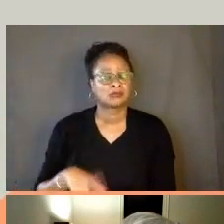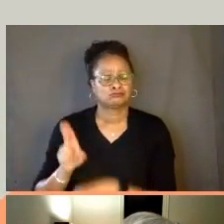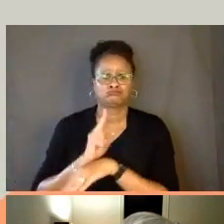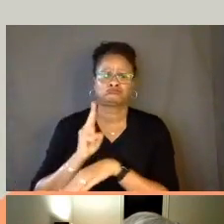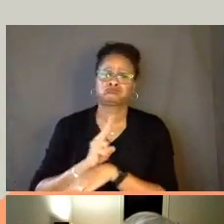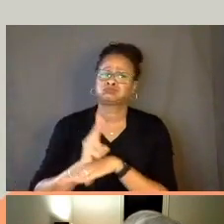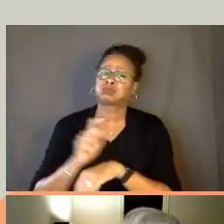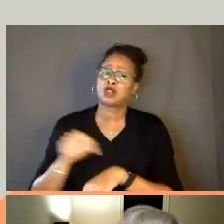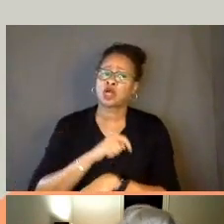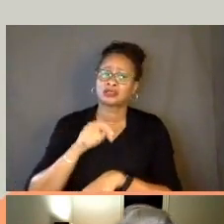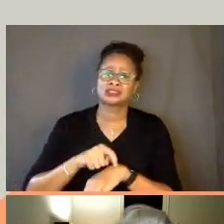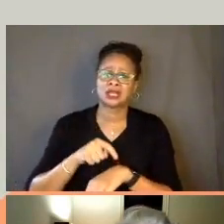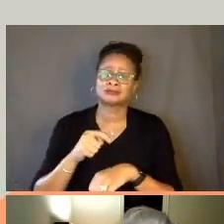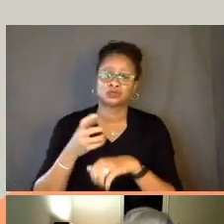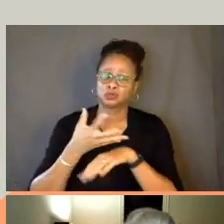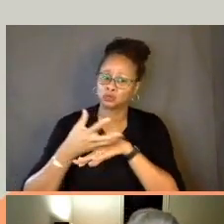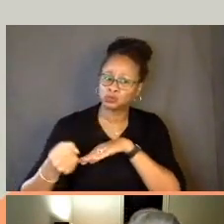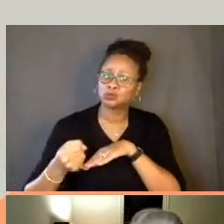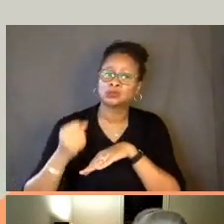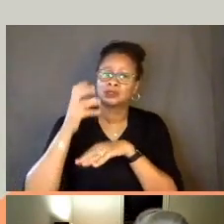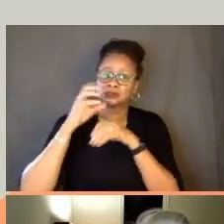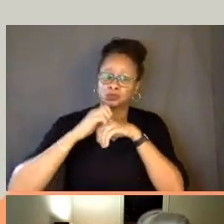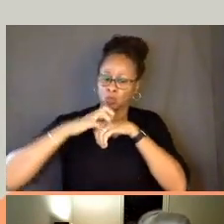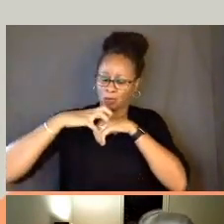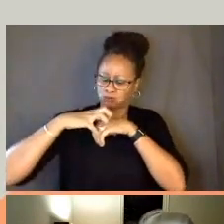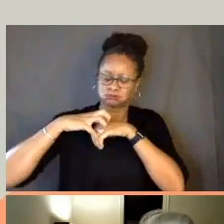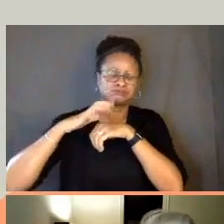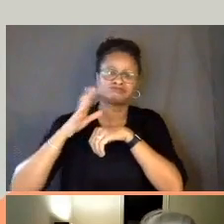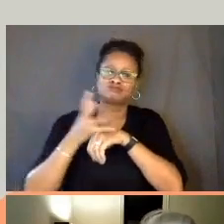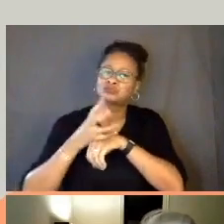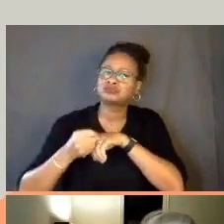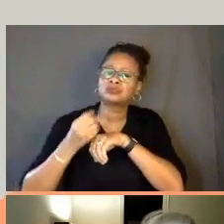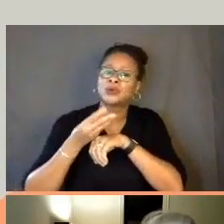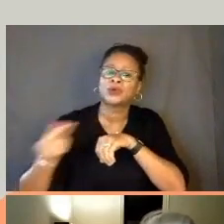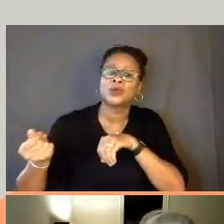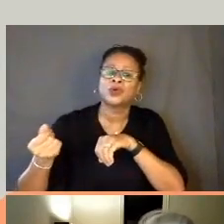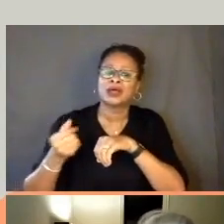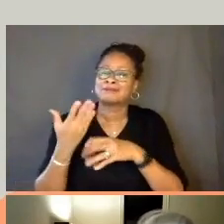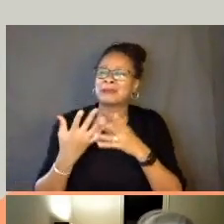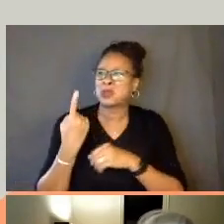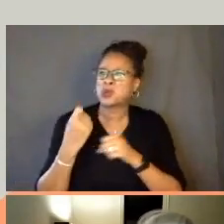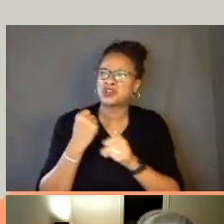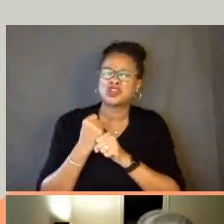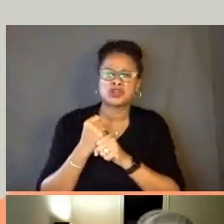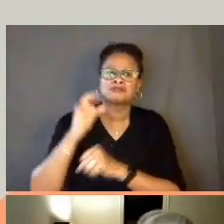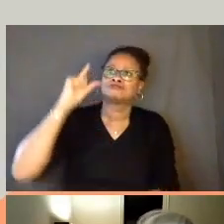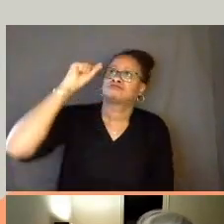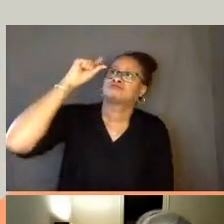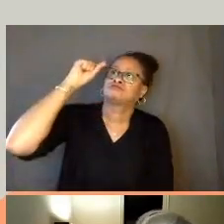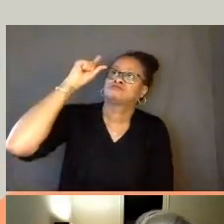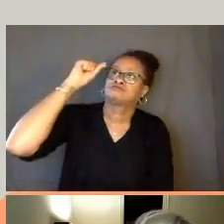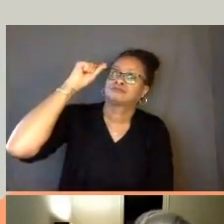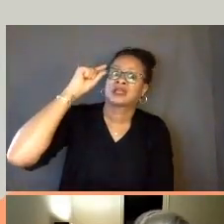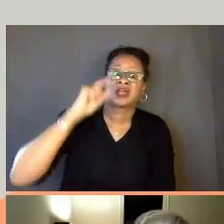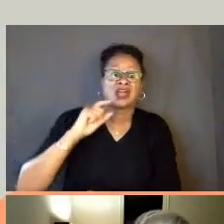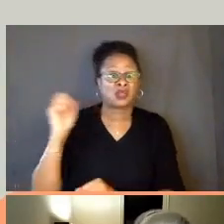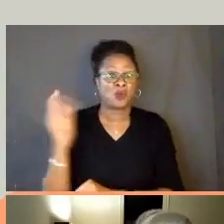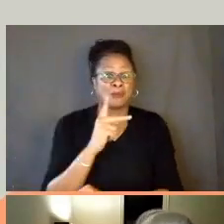to get rid of the inflammation. I would say maybe a year had passed, and I go to the doctor.